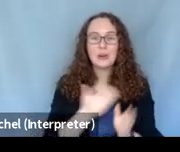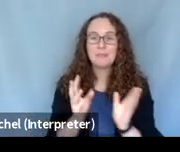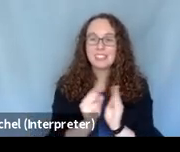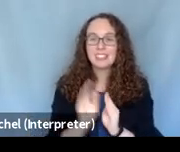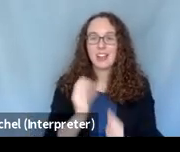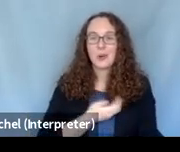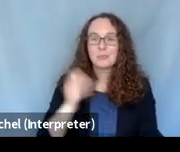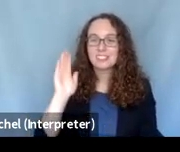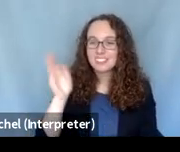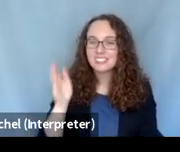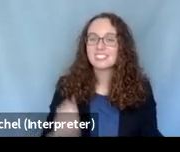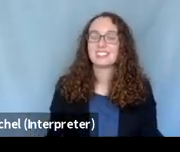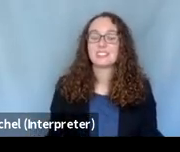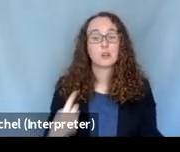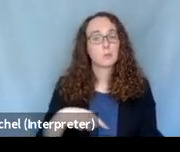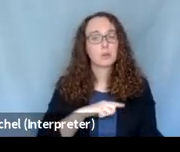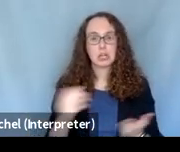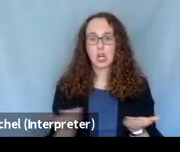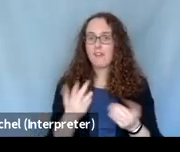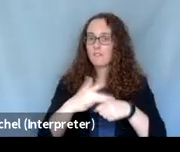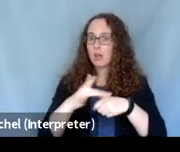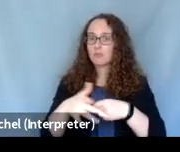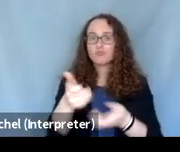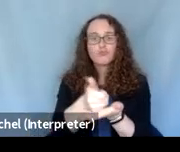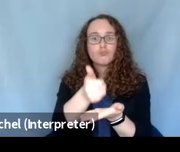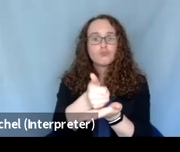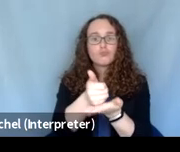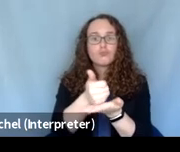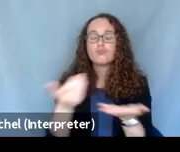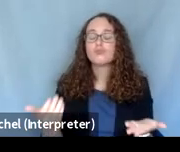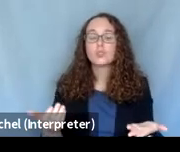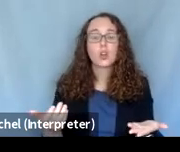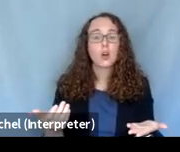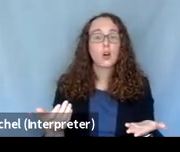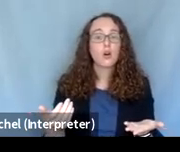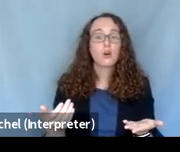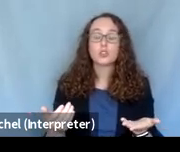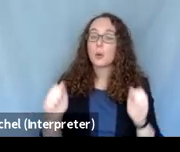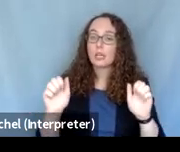We are here to assist you and so please feel free to contact us via